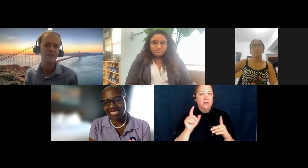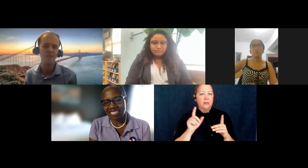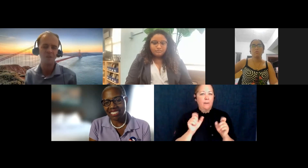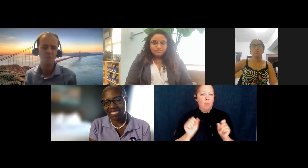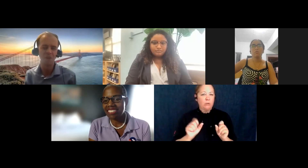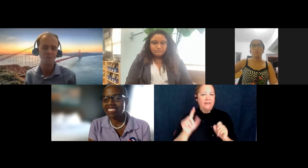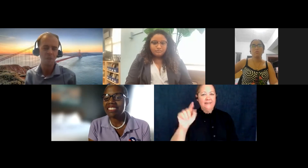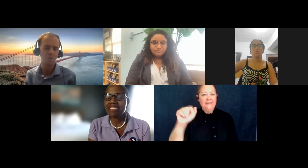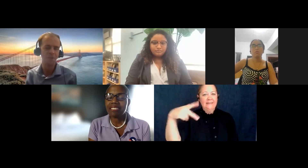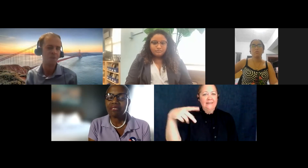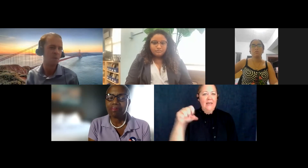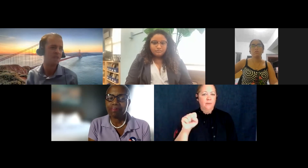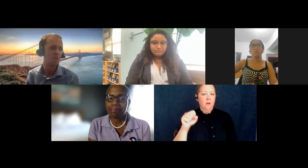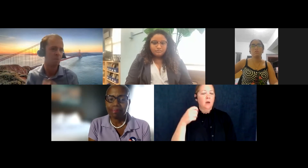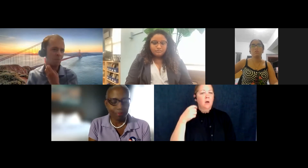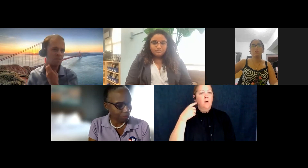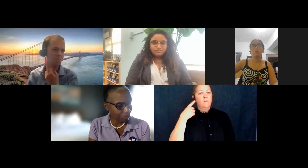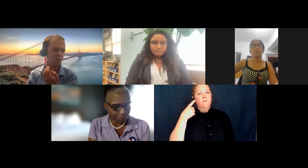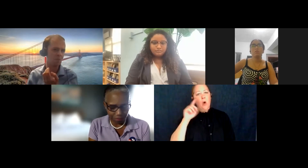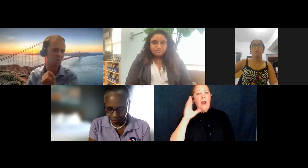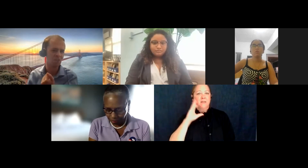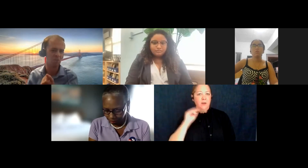on supporting people with disabilities and other programs apart from volunteering.